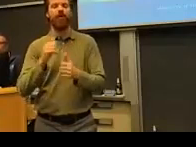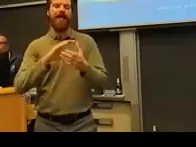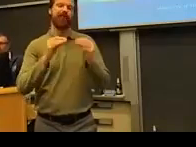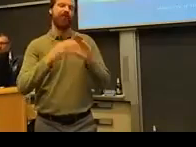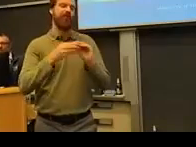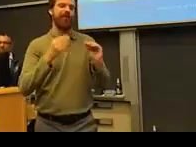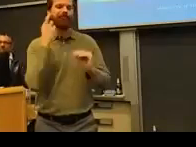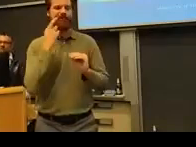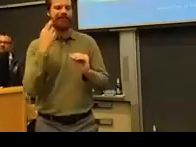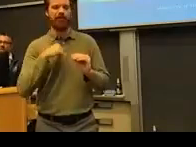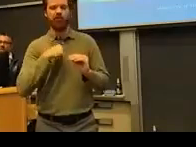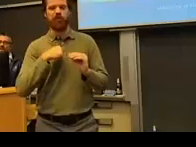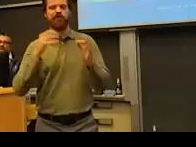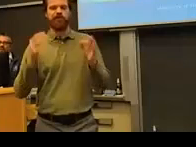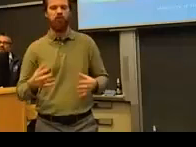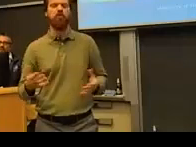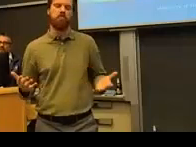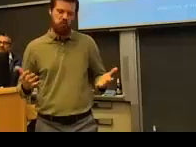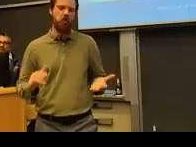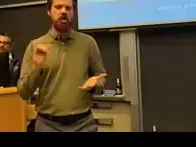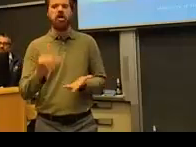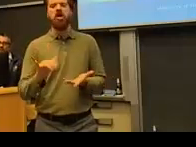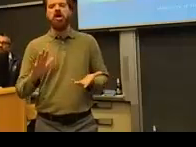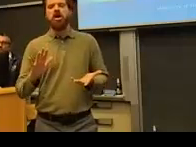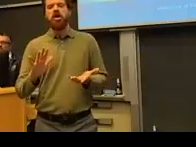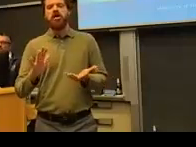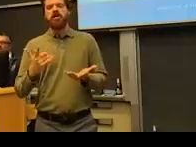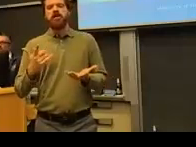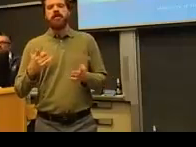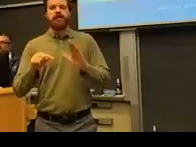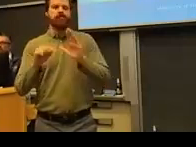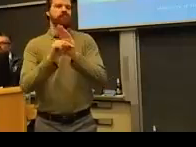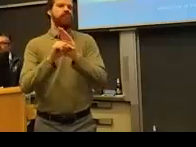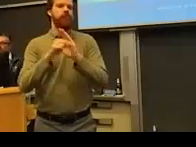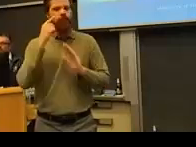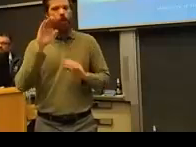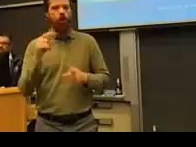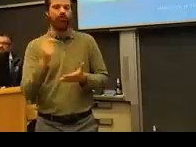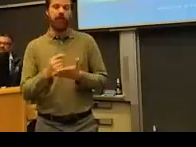um reasons that we would say that that would be detrimental um that there's a substantial amount